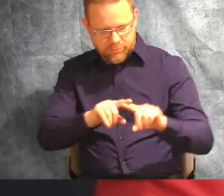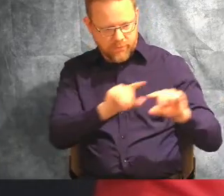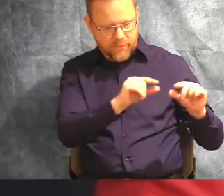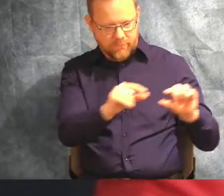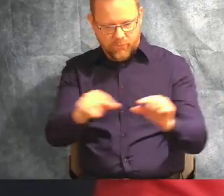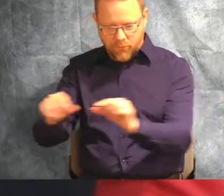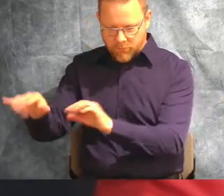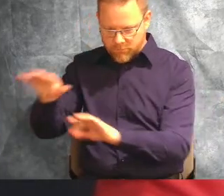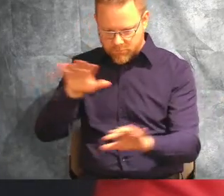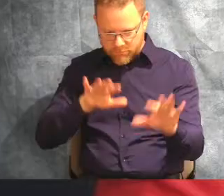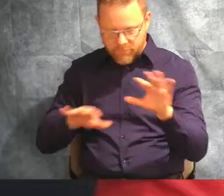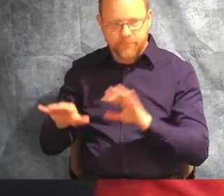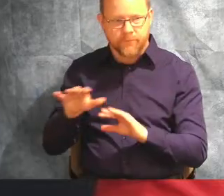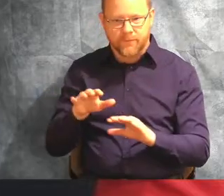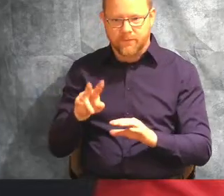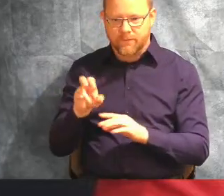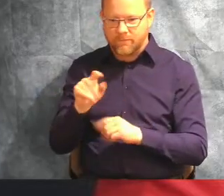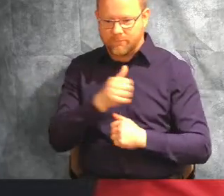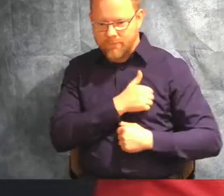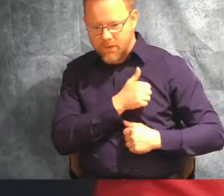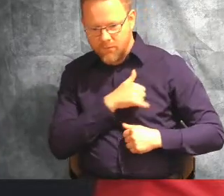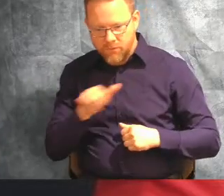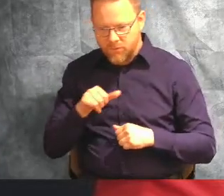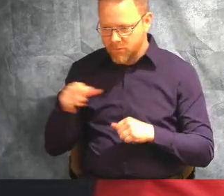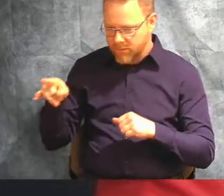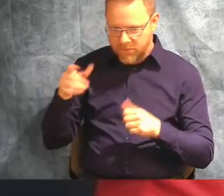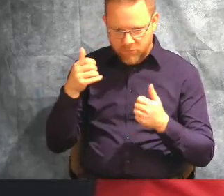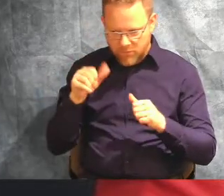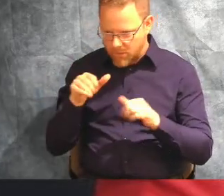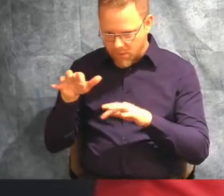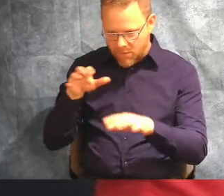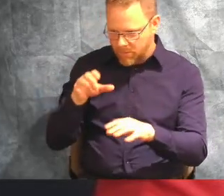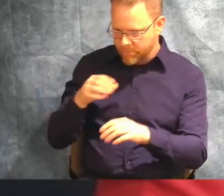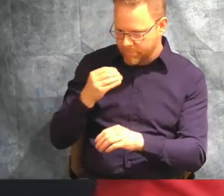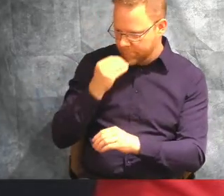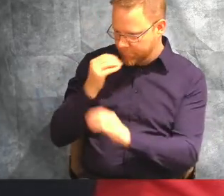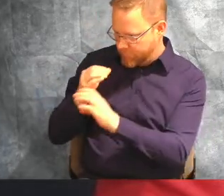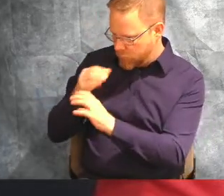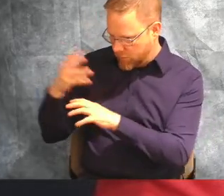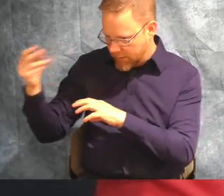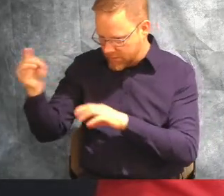and then the veterans and he has to keep all that then the food truck outside and then the veterans